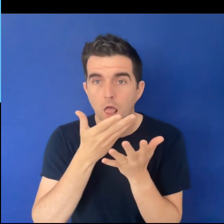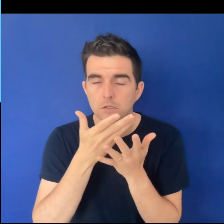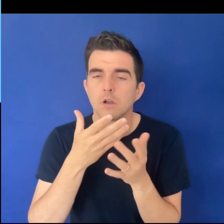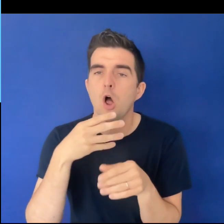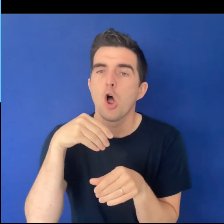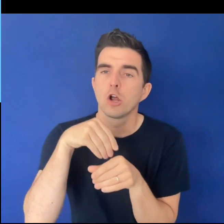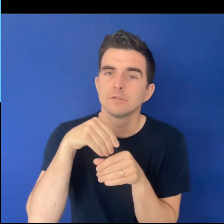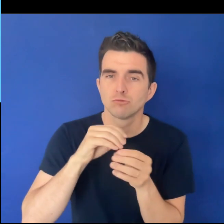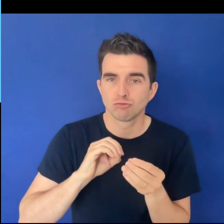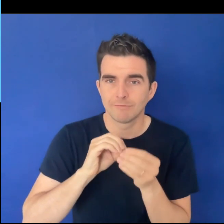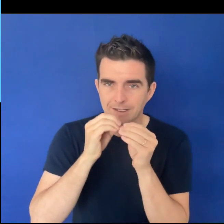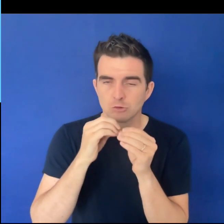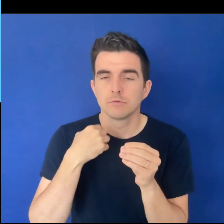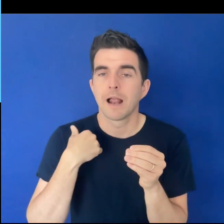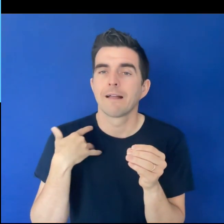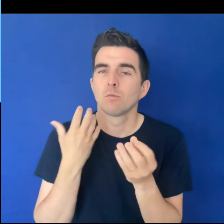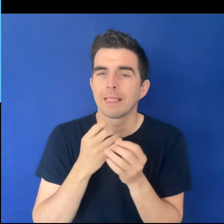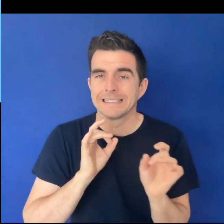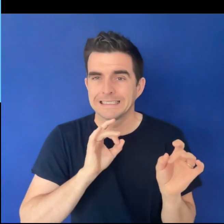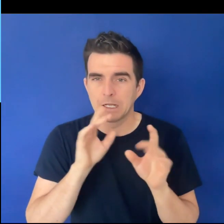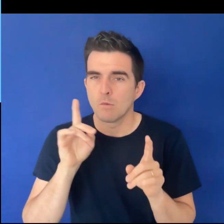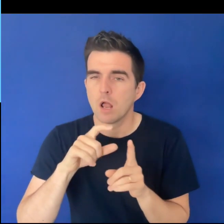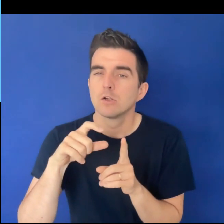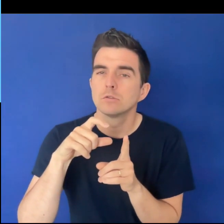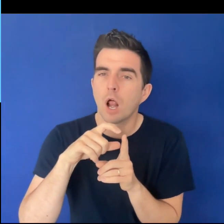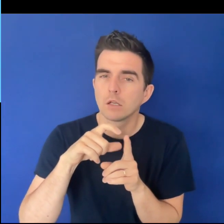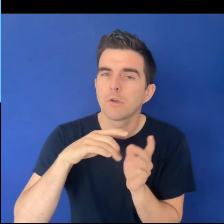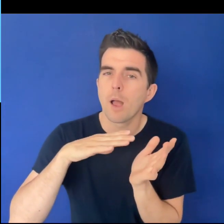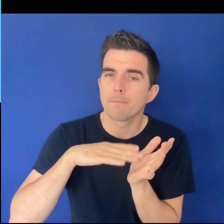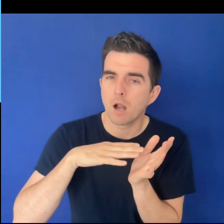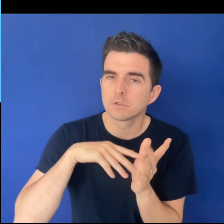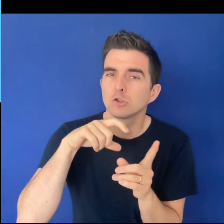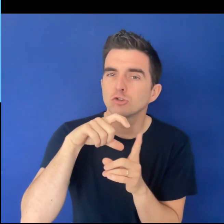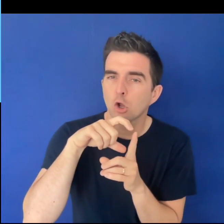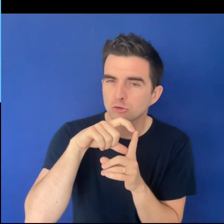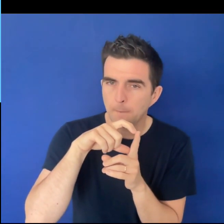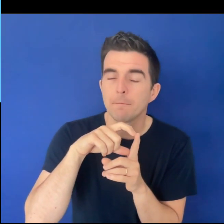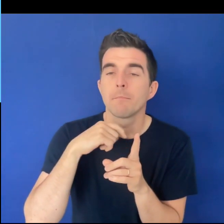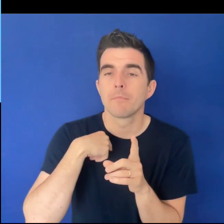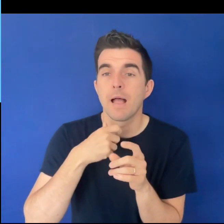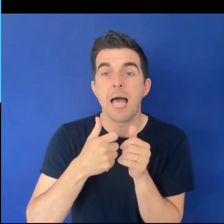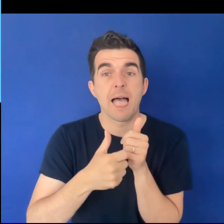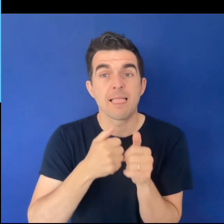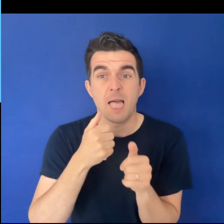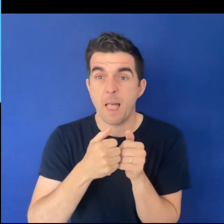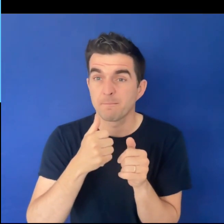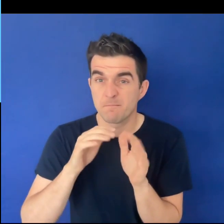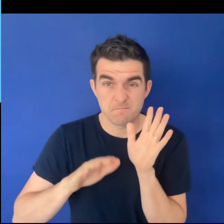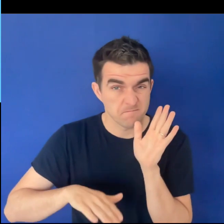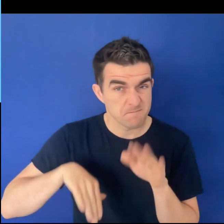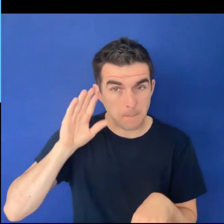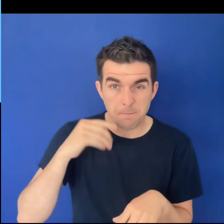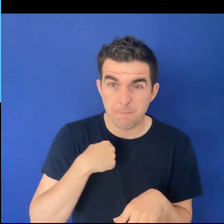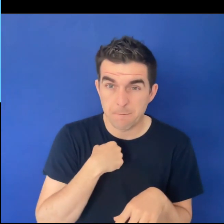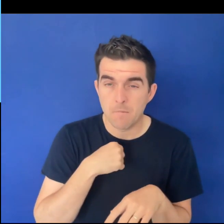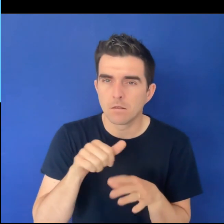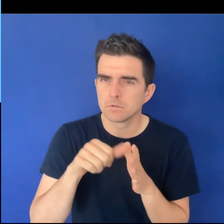Duchenne Muscular Dystrophy, and I have been gaming pretty much my whole life, and that started getting difficult about ten years ago, and this was